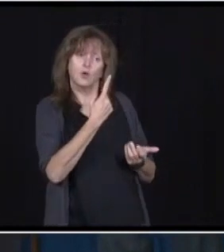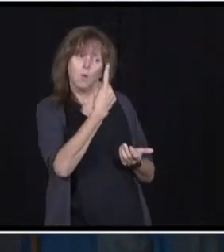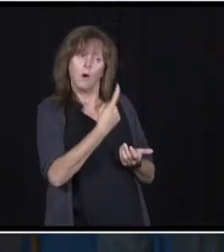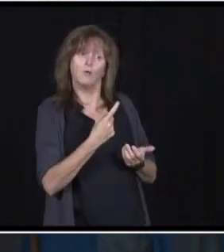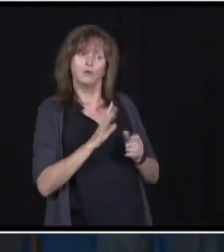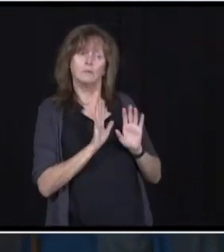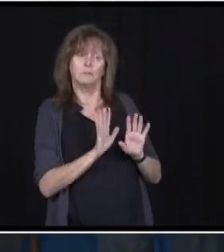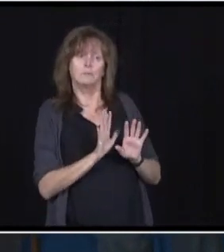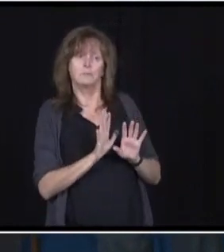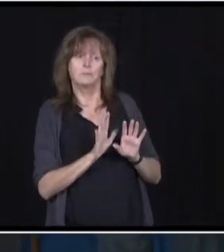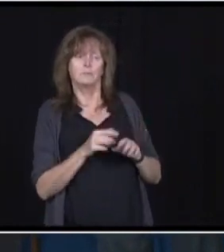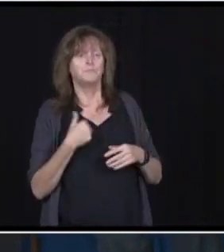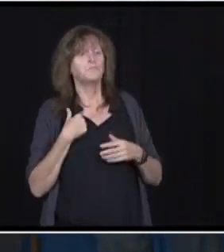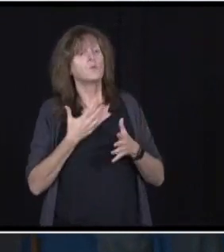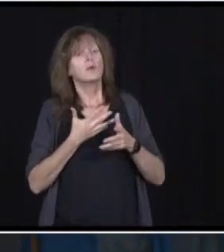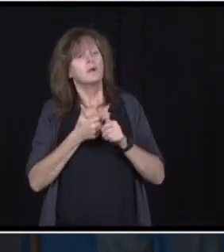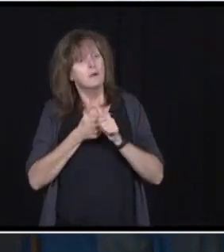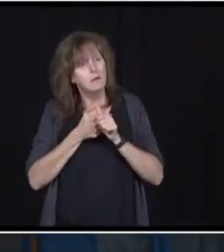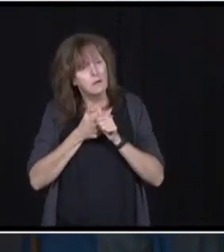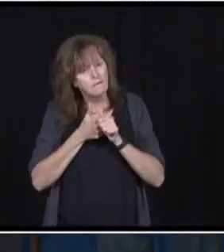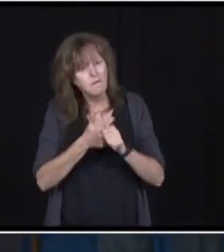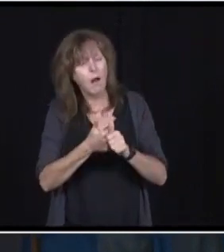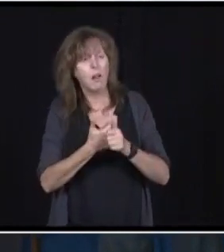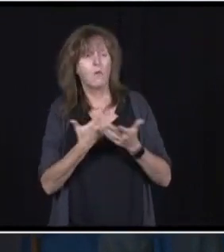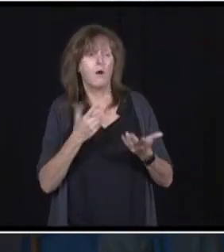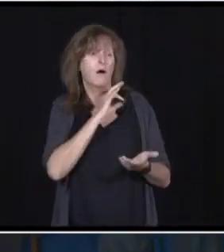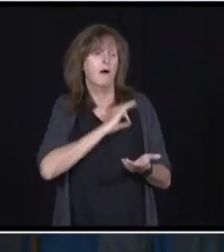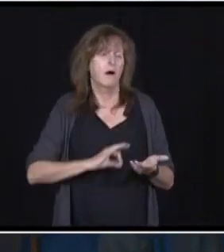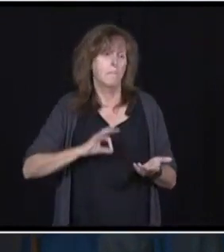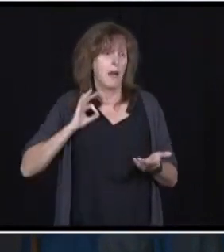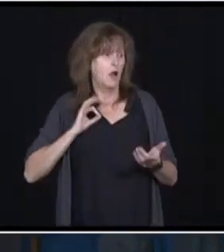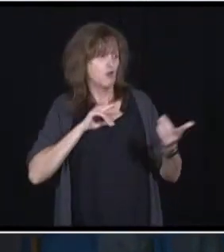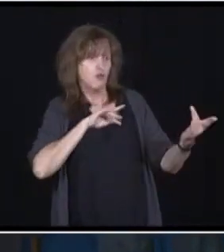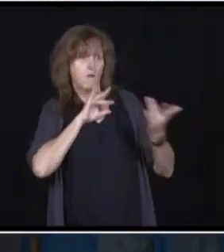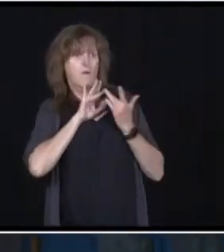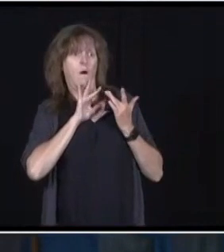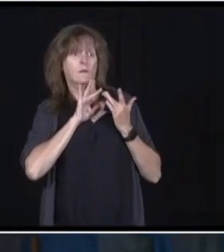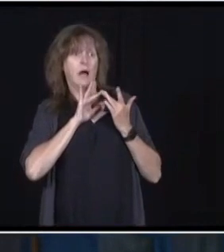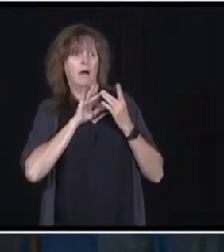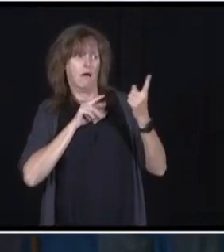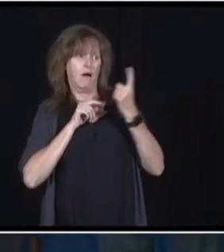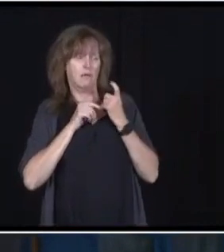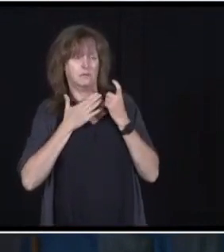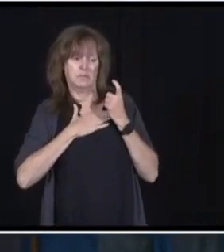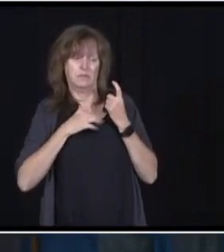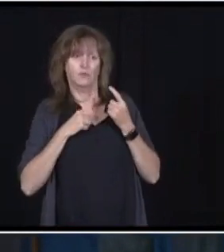Want to go from 5200 back to tenant 25 everywhere right now. Robert, really good question.